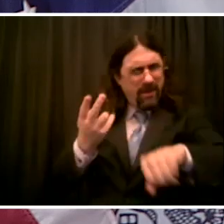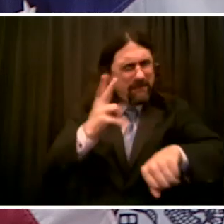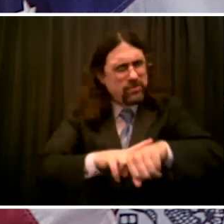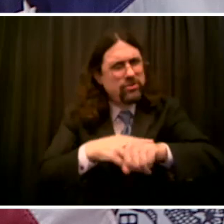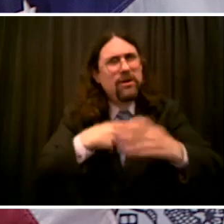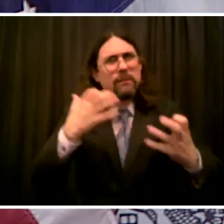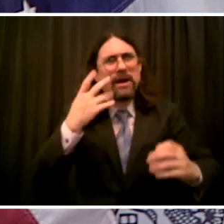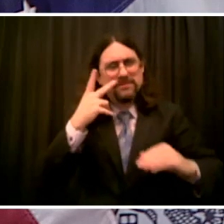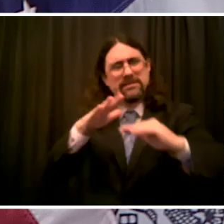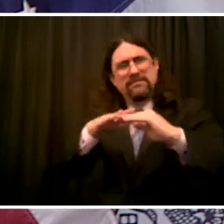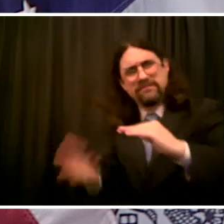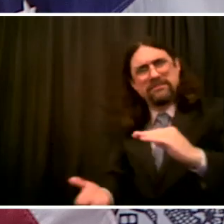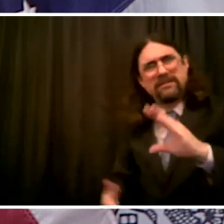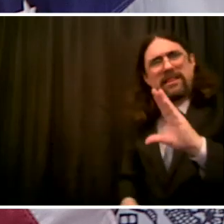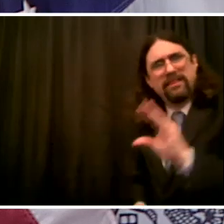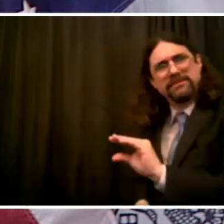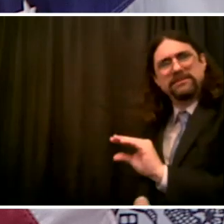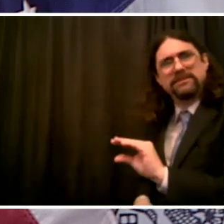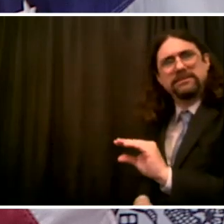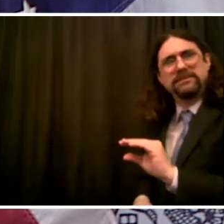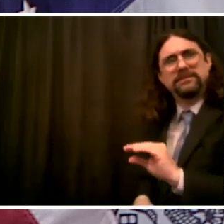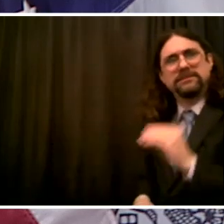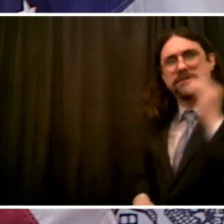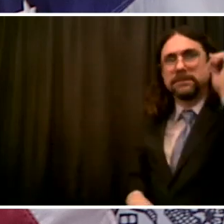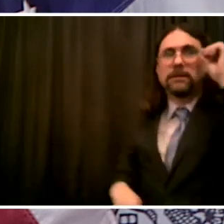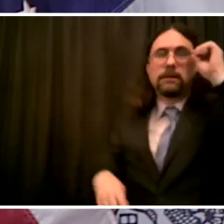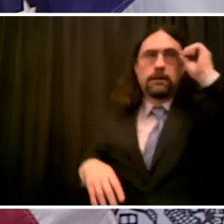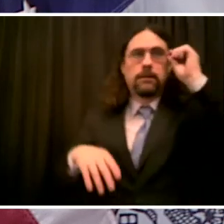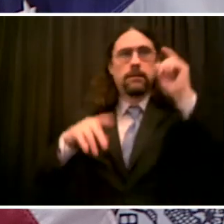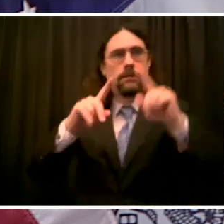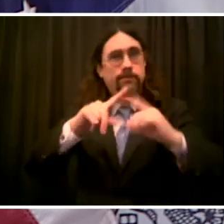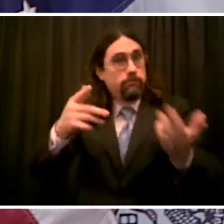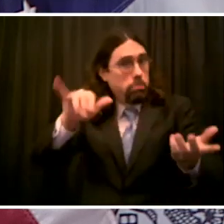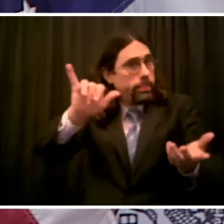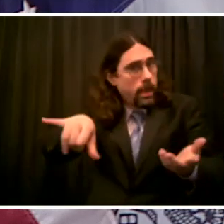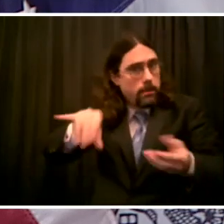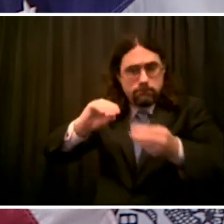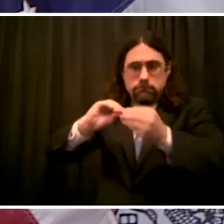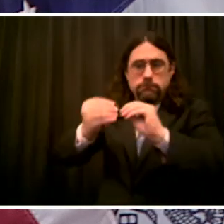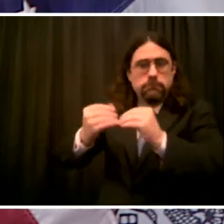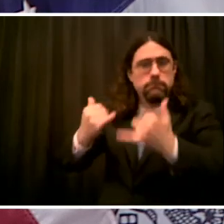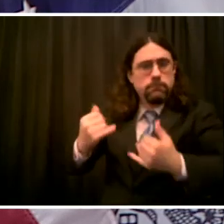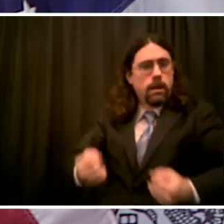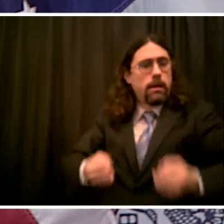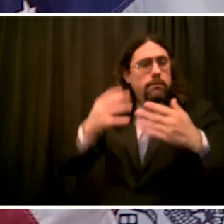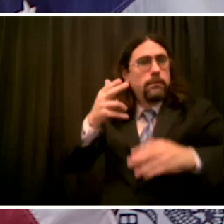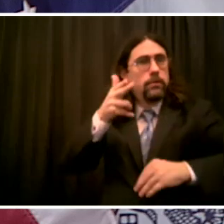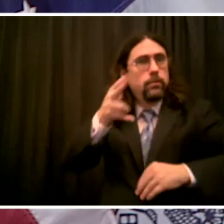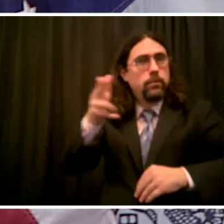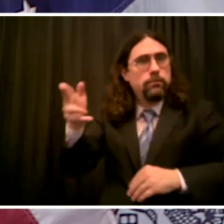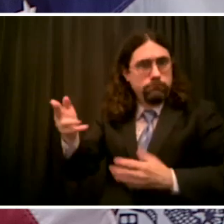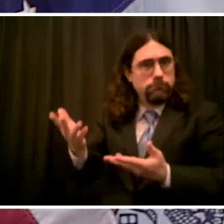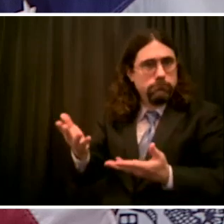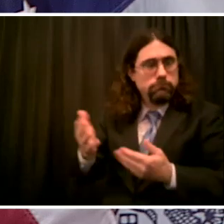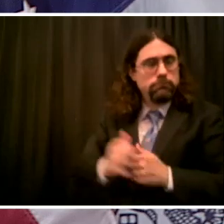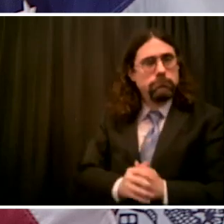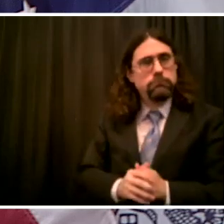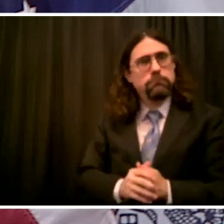IT'S WAY TOO HIGH. WE DON'T WANT ANY ICRNEASE. WE WANT A DECREASE. SO THAT'S WERHE WE ARE WITH THE